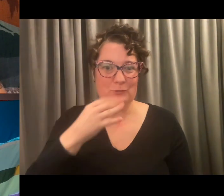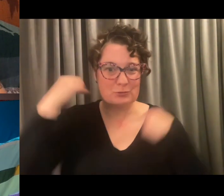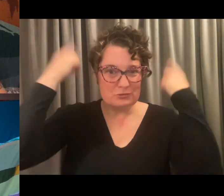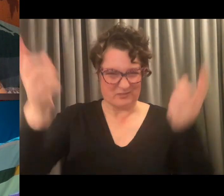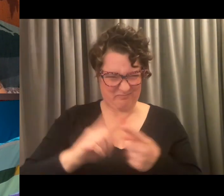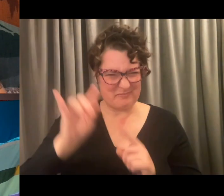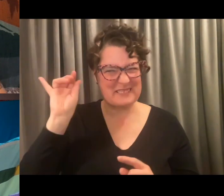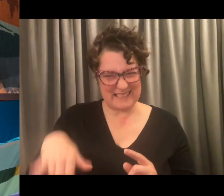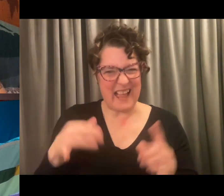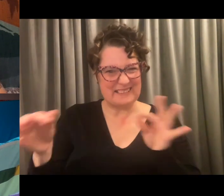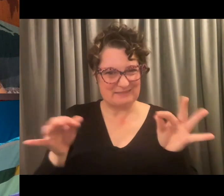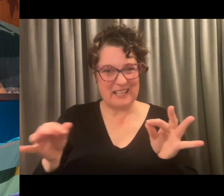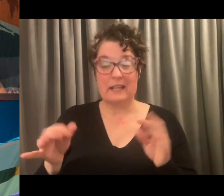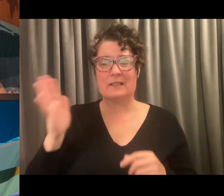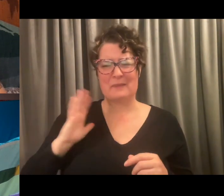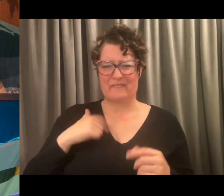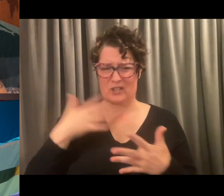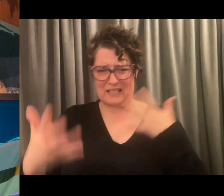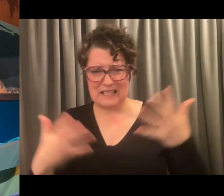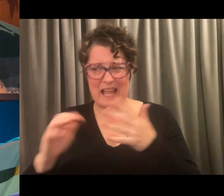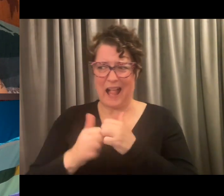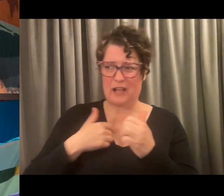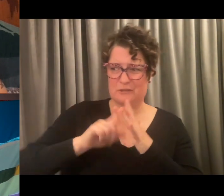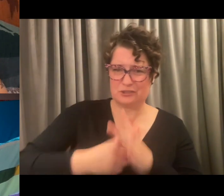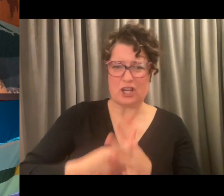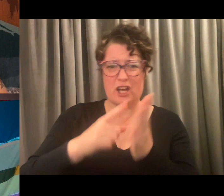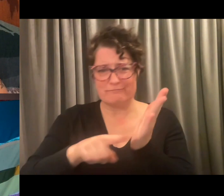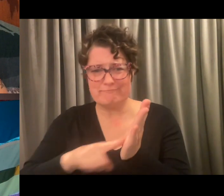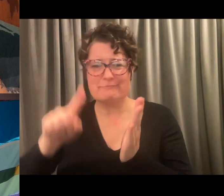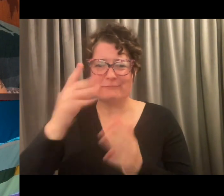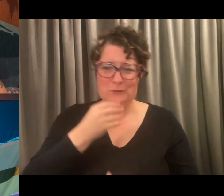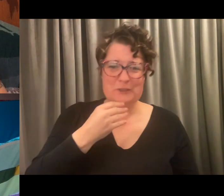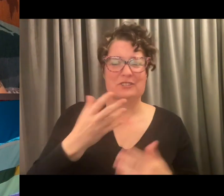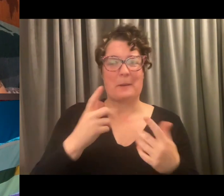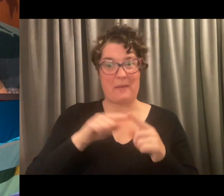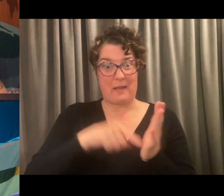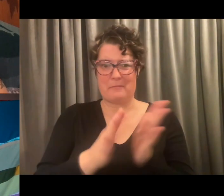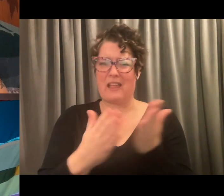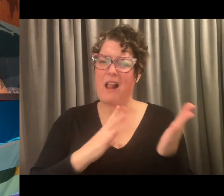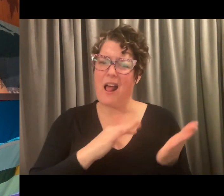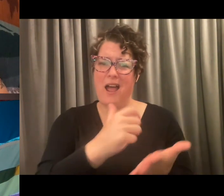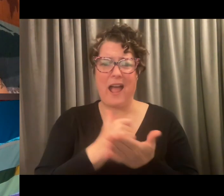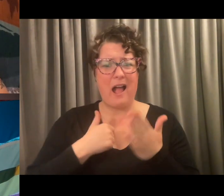already can't wait to order my next one. Thank you so much, Catherine, and we can't wait for you to order your next one too.